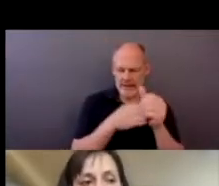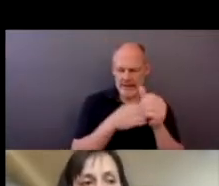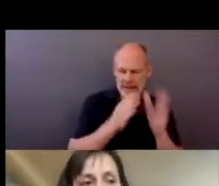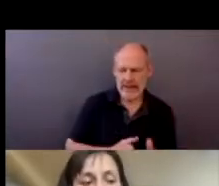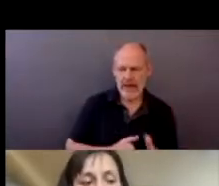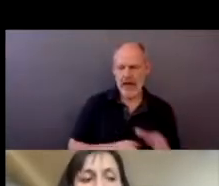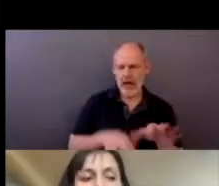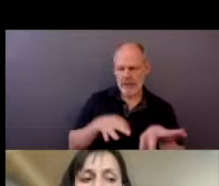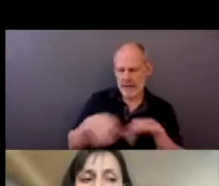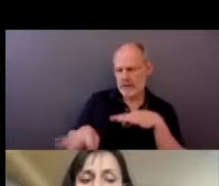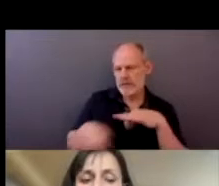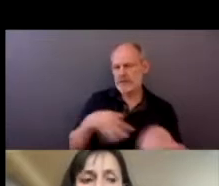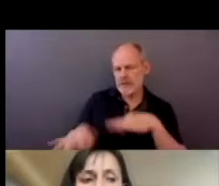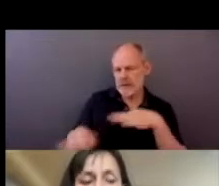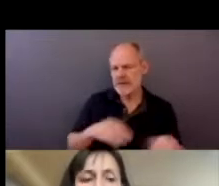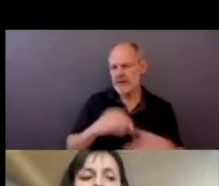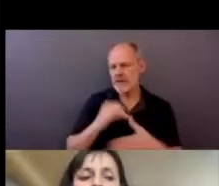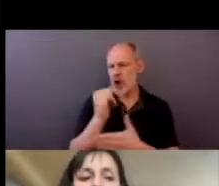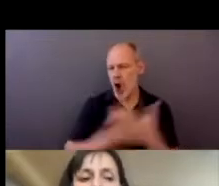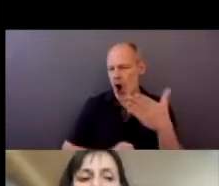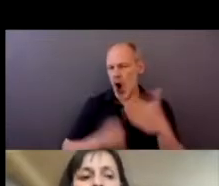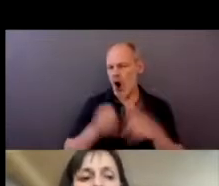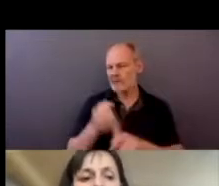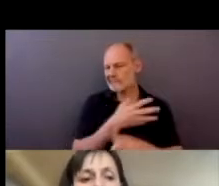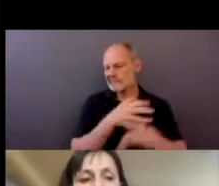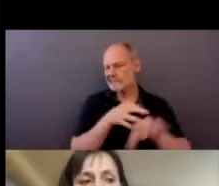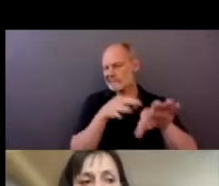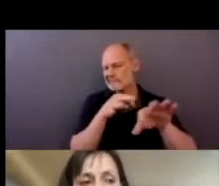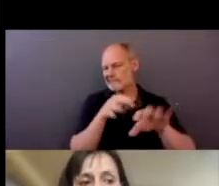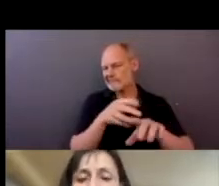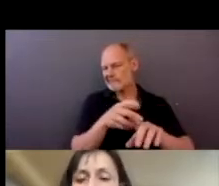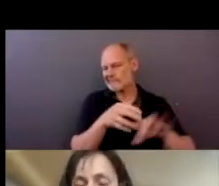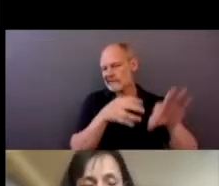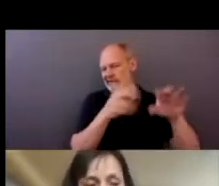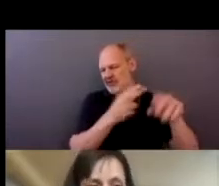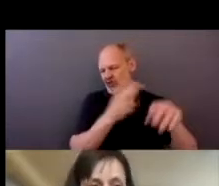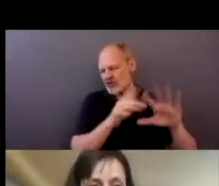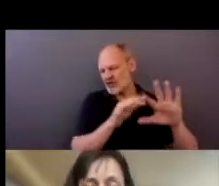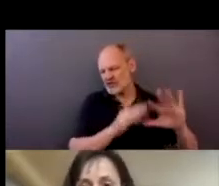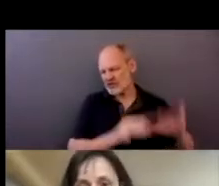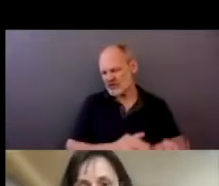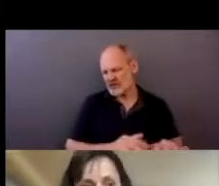given as well as frequent pauses to give time for questions, before moving on to the next